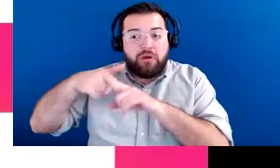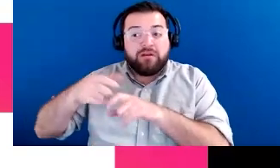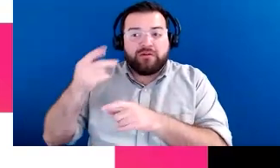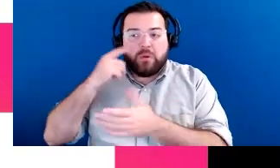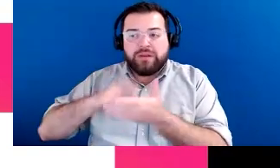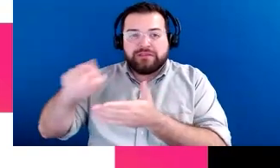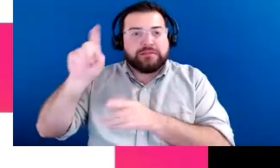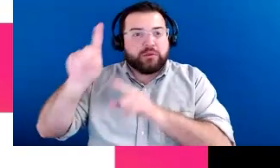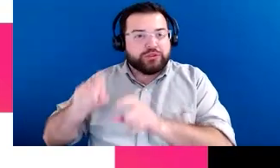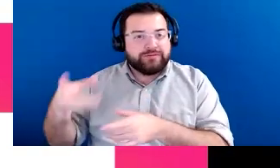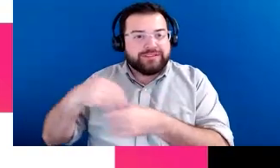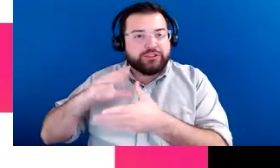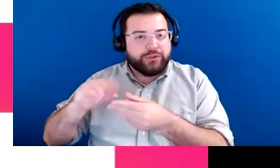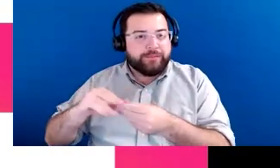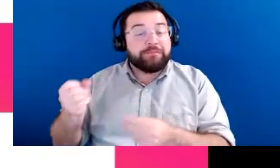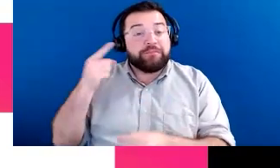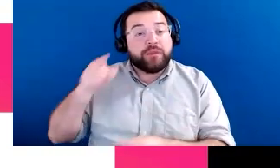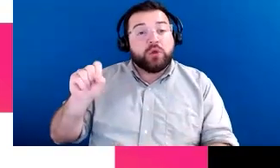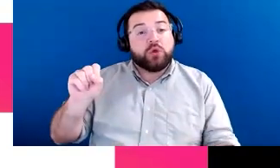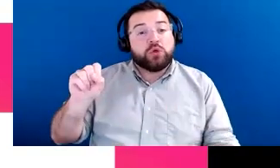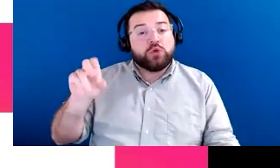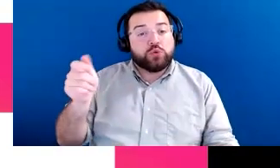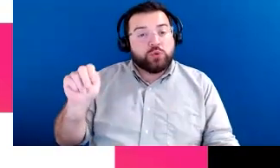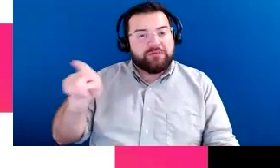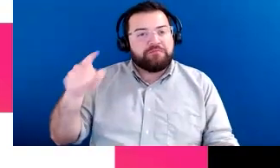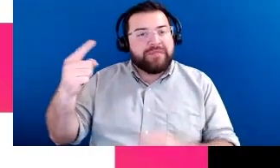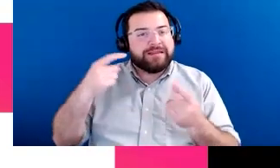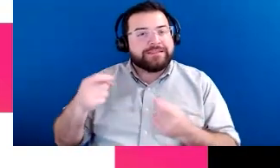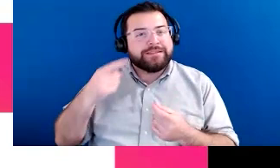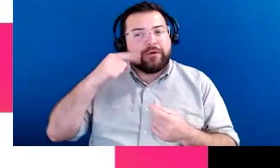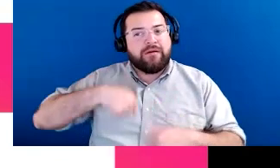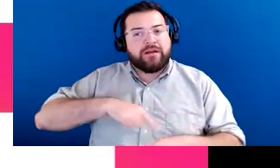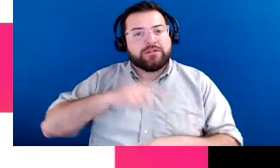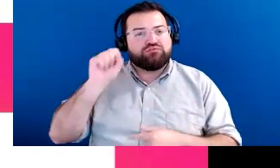Susan's asking to give an example, of a follow up to a video.